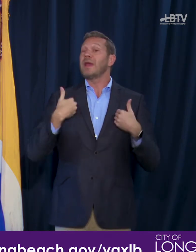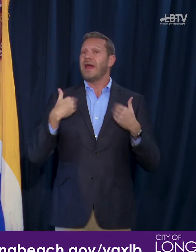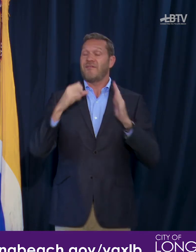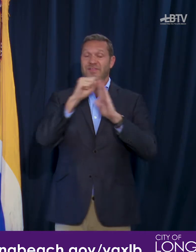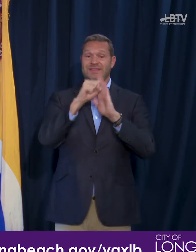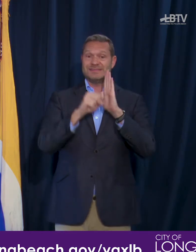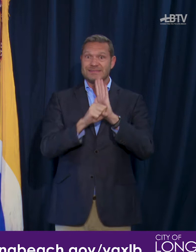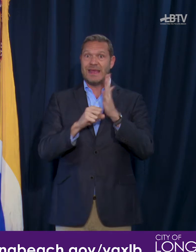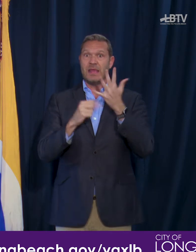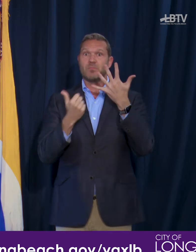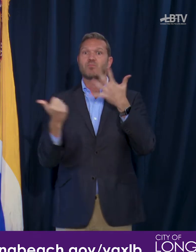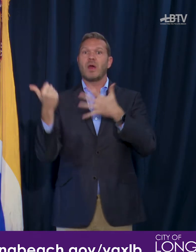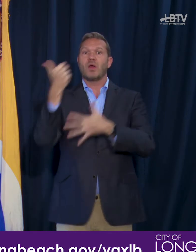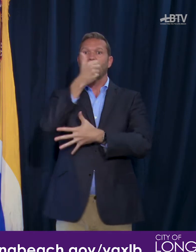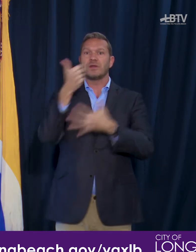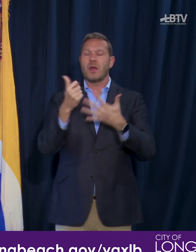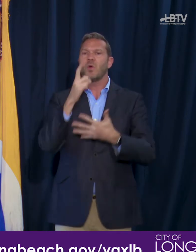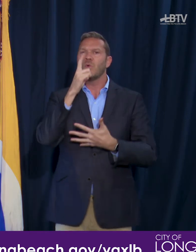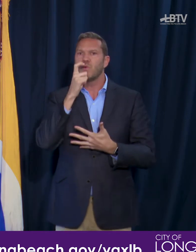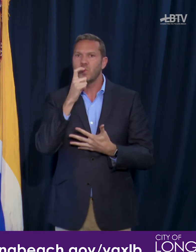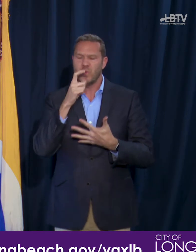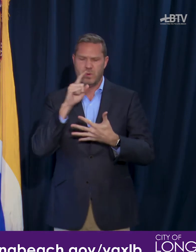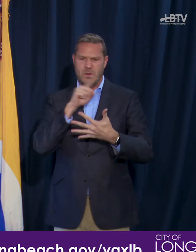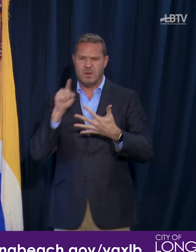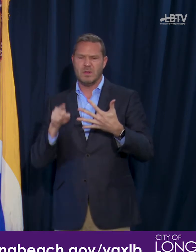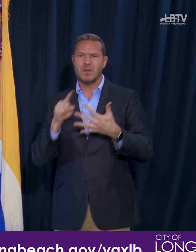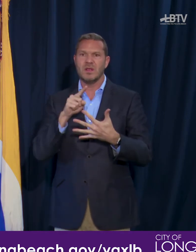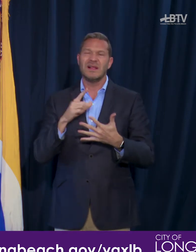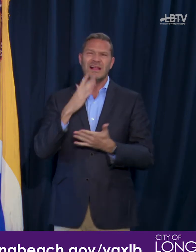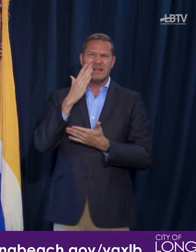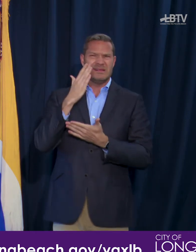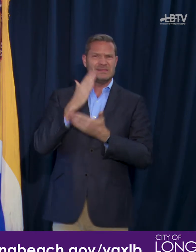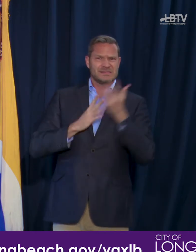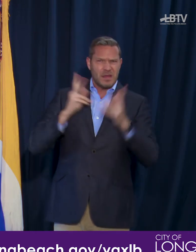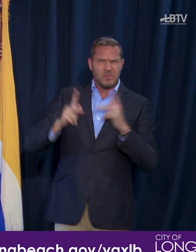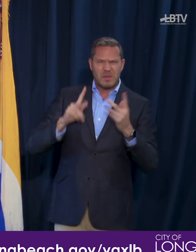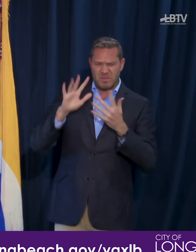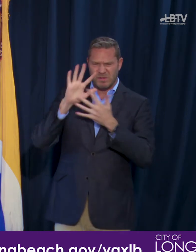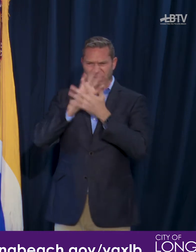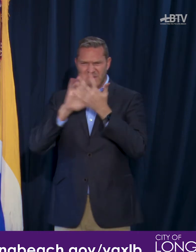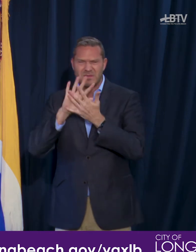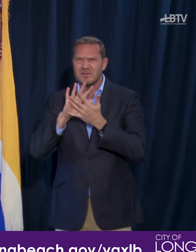that group. Just to be clear, because I think some folks are, have some questions.